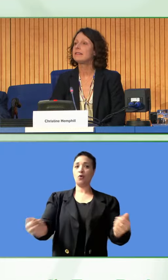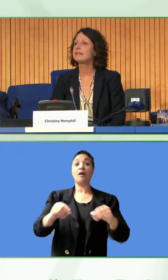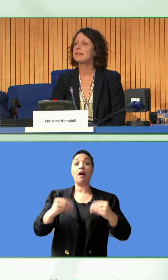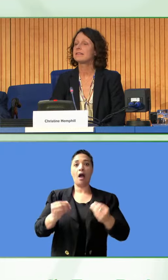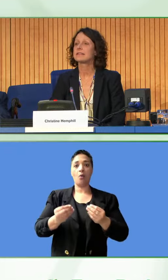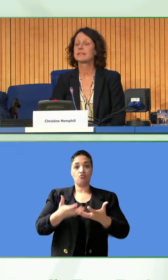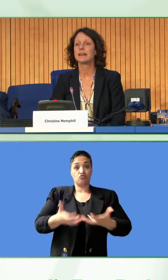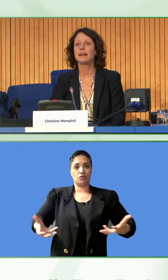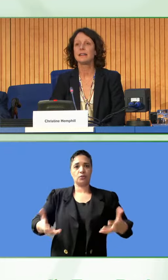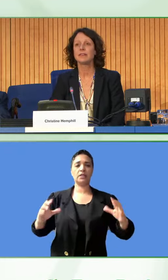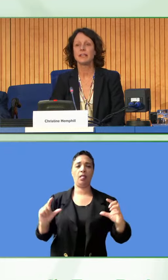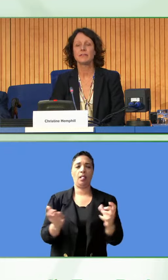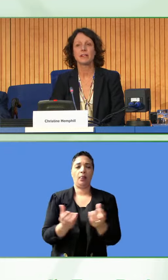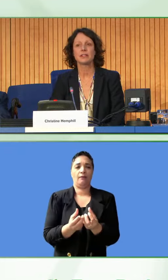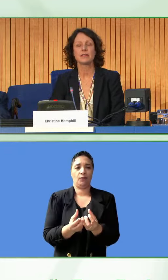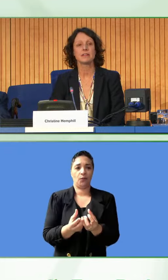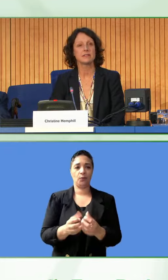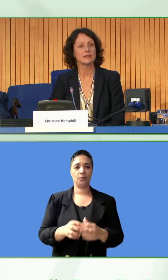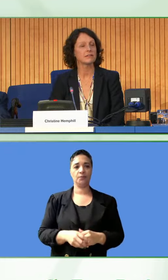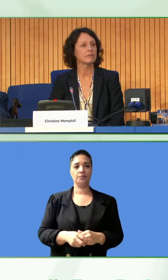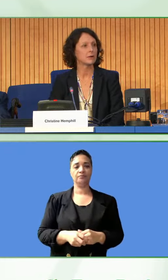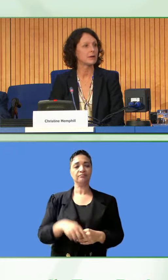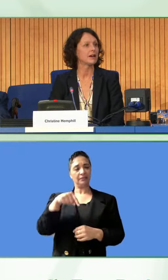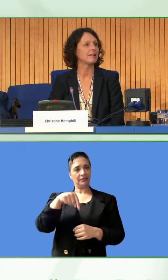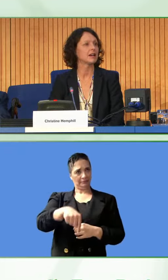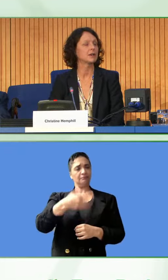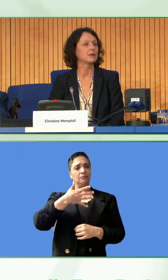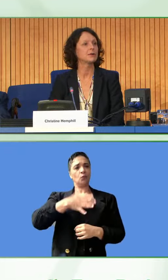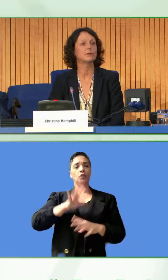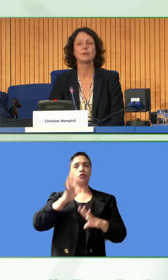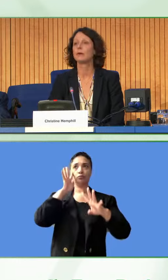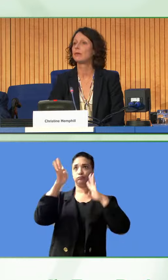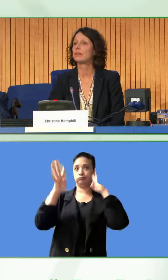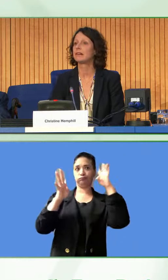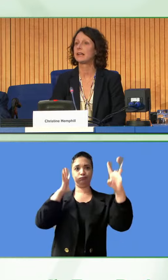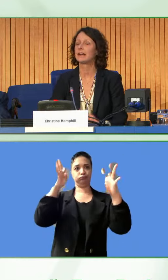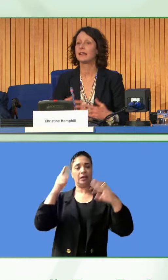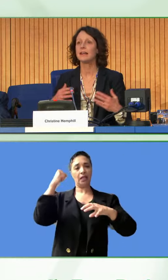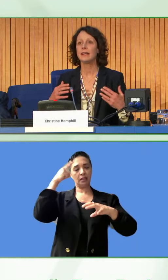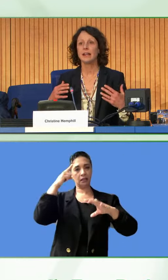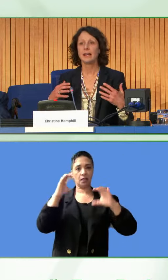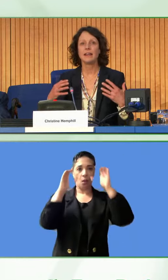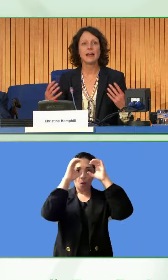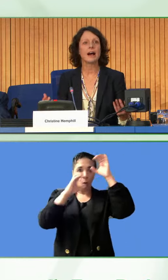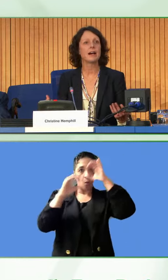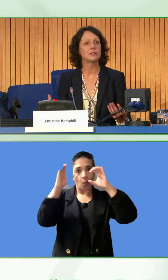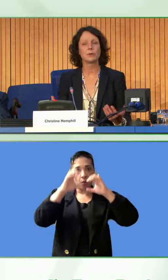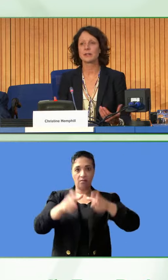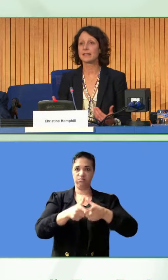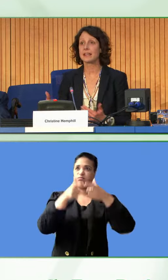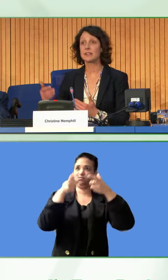This does not require Google or a large organisation